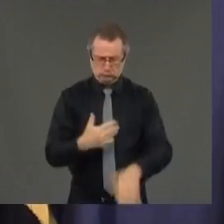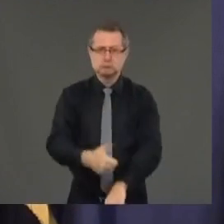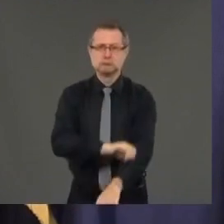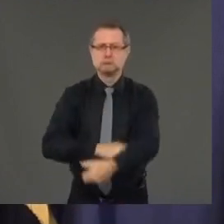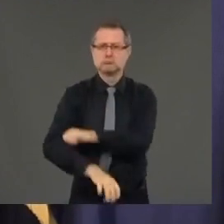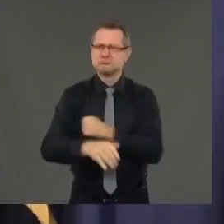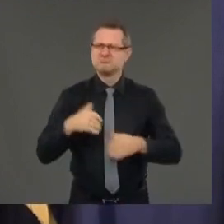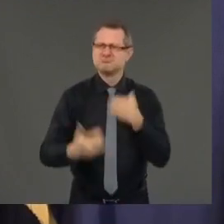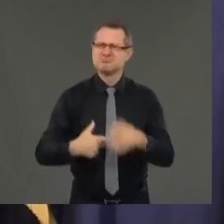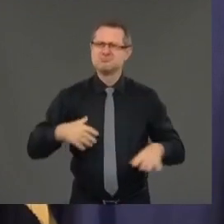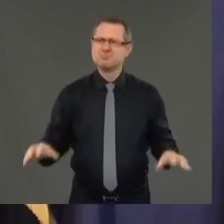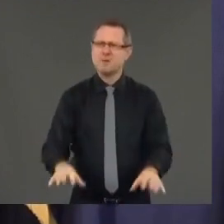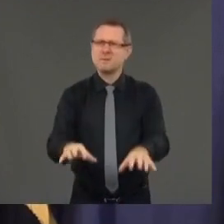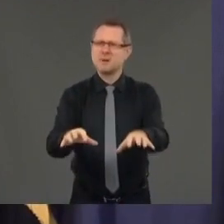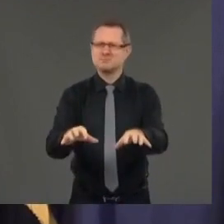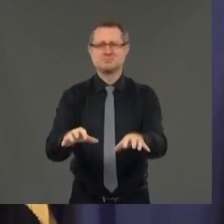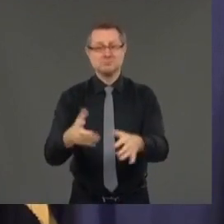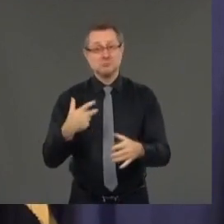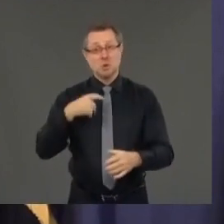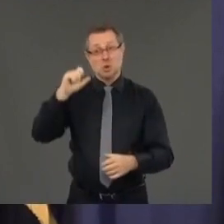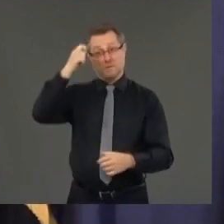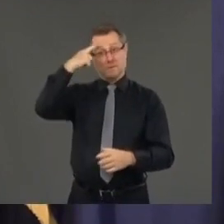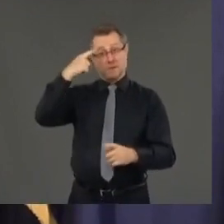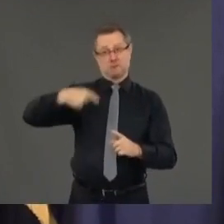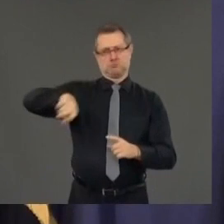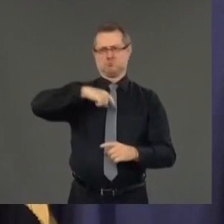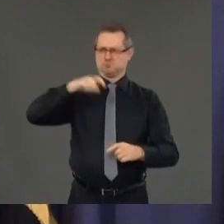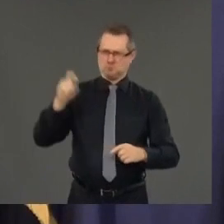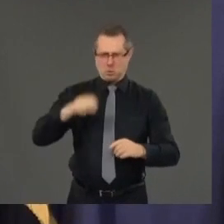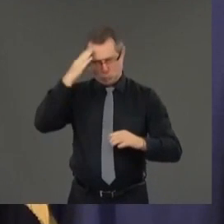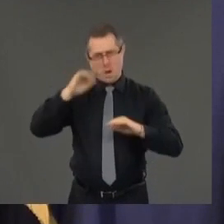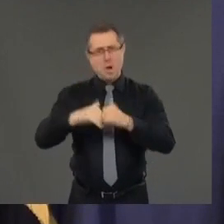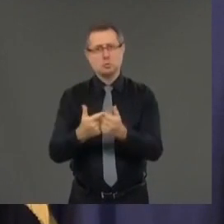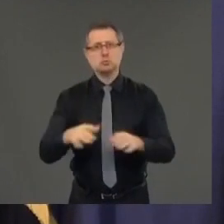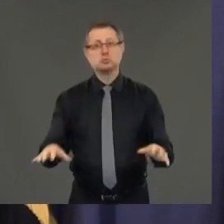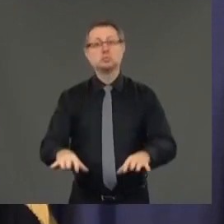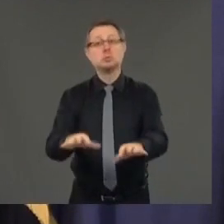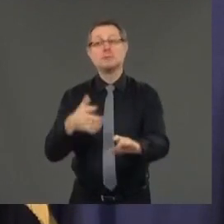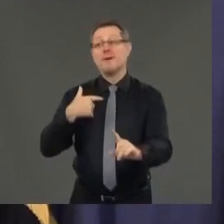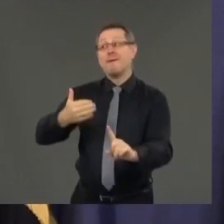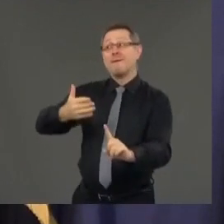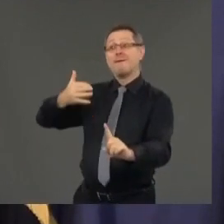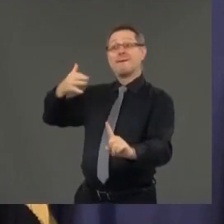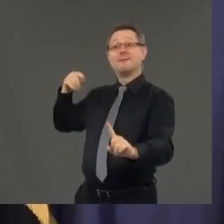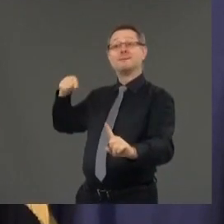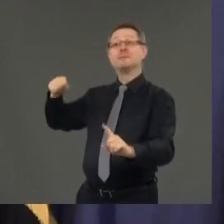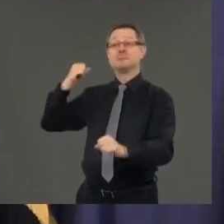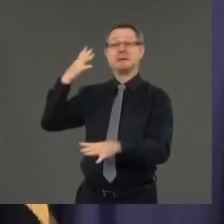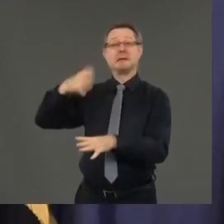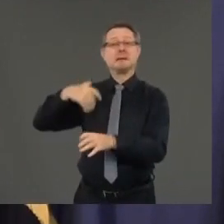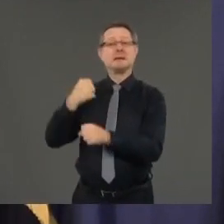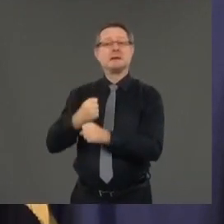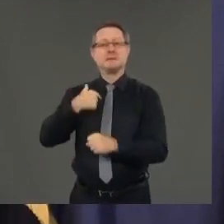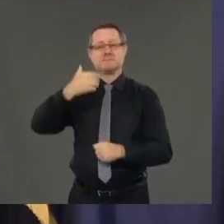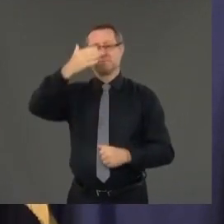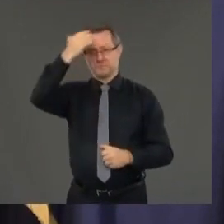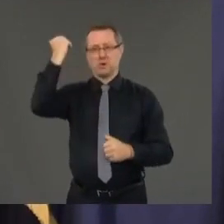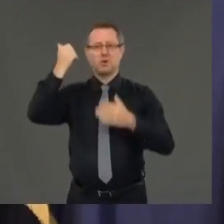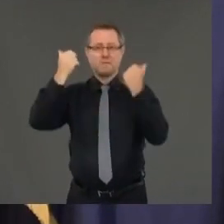RIGHT? IT'S NOT ABOUT RHETORIC AND PONTIFICATION. IT'S ABOUT PERFORMANCE.